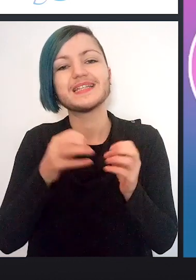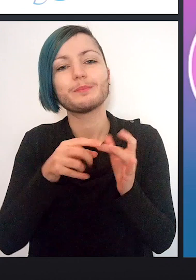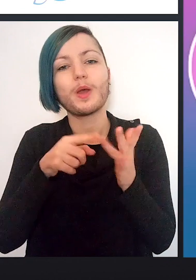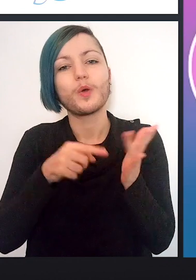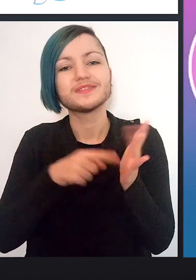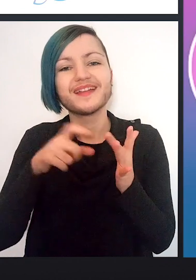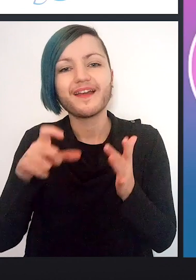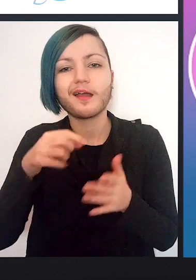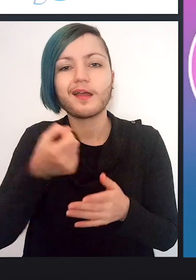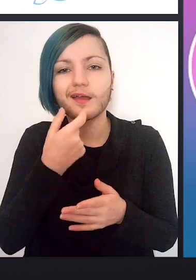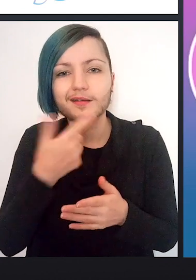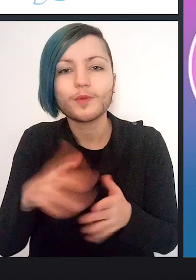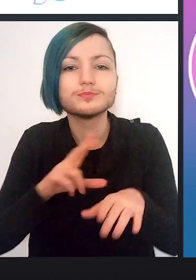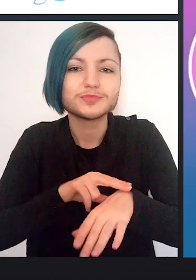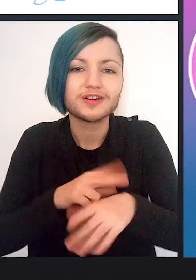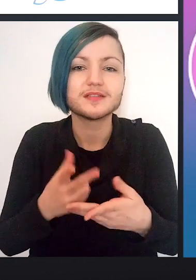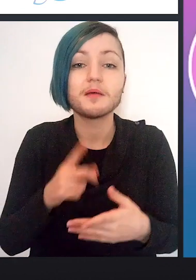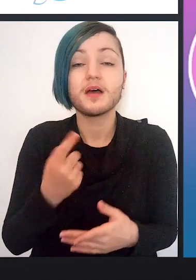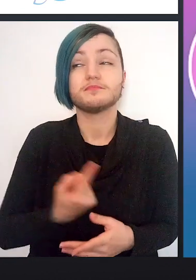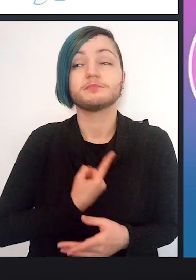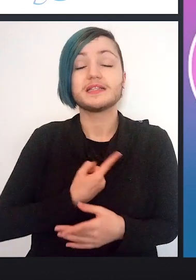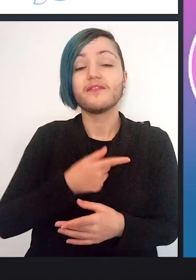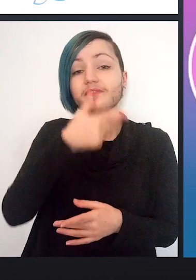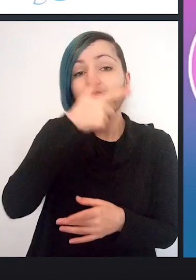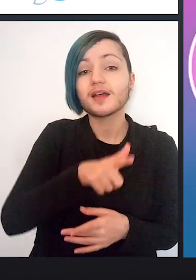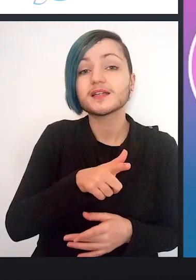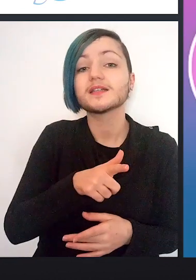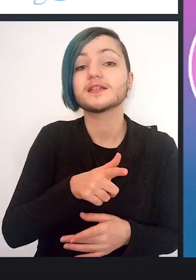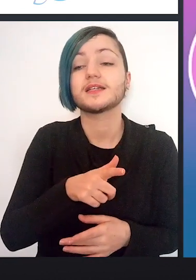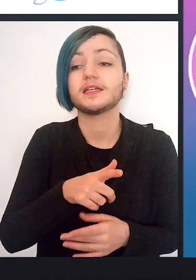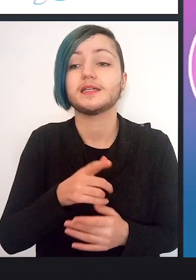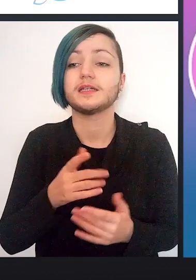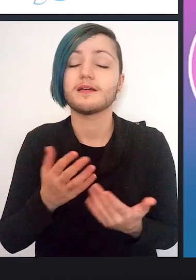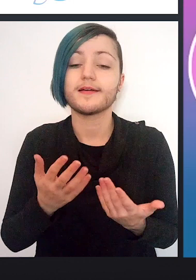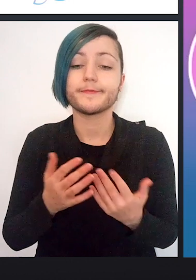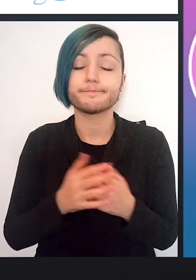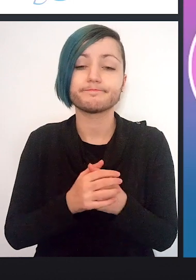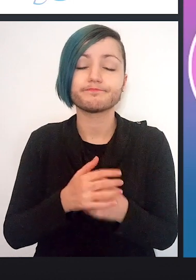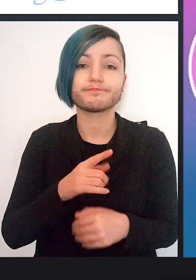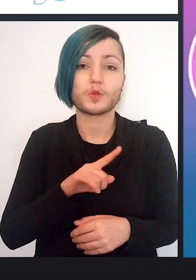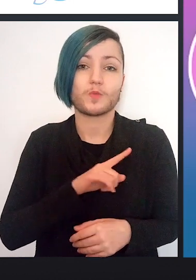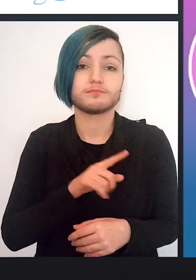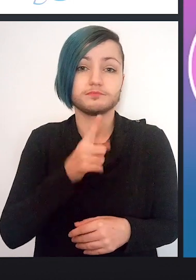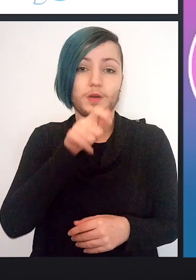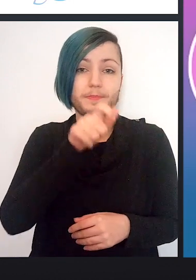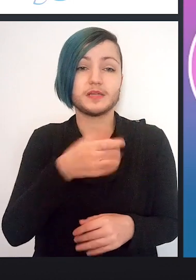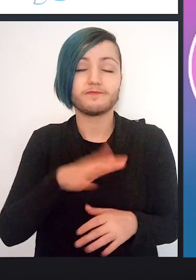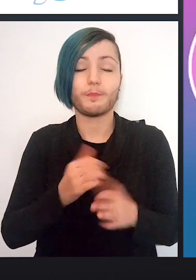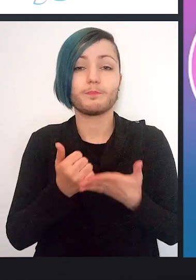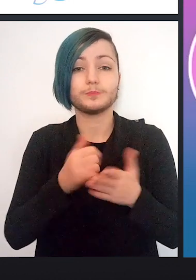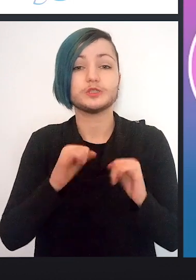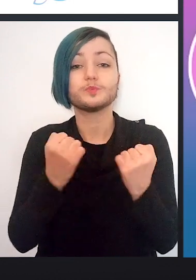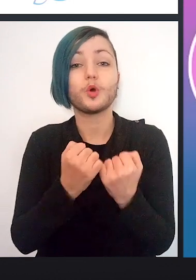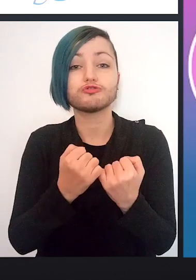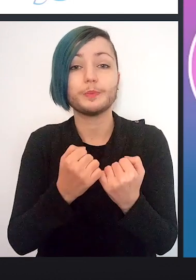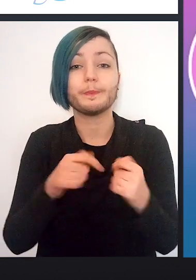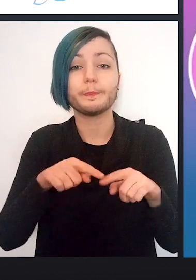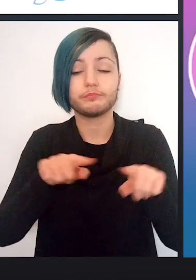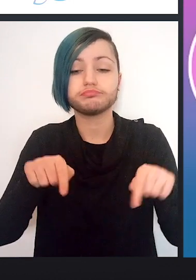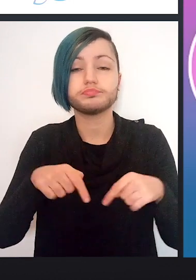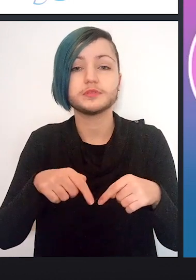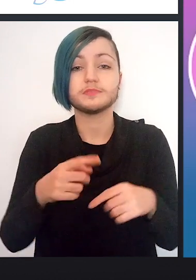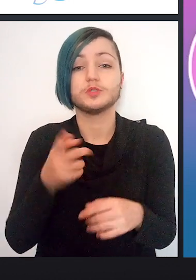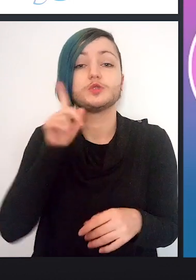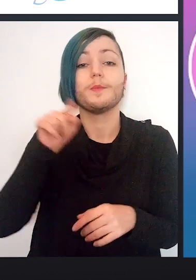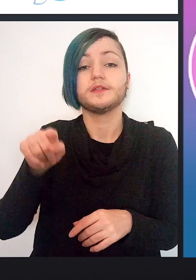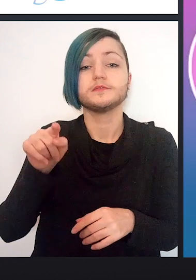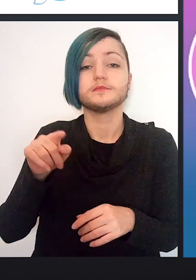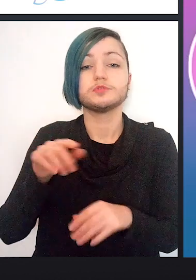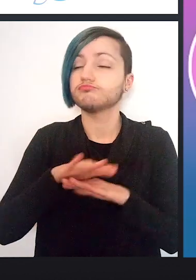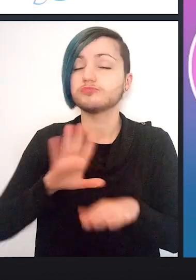And also I was lucky in that one of the key people in the support group was a woman who's not trans,